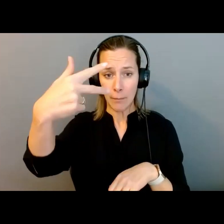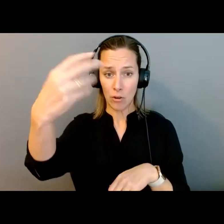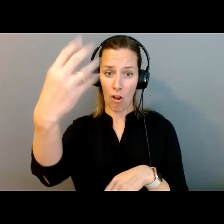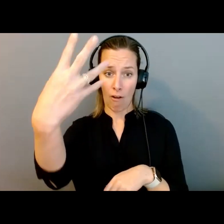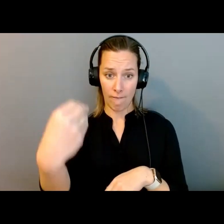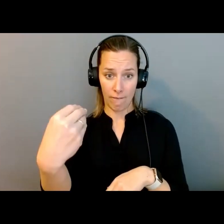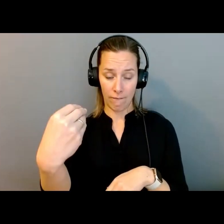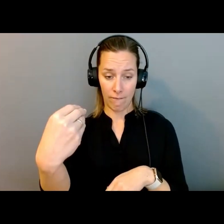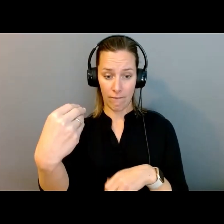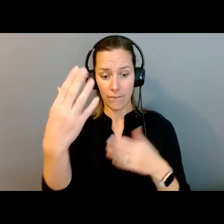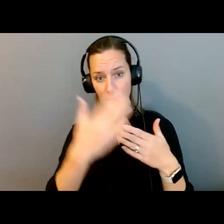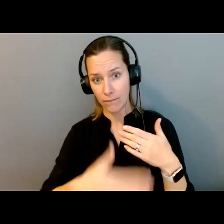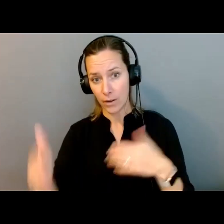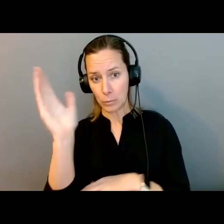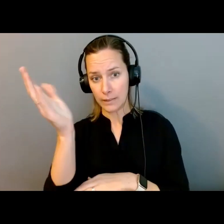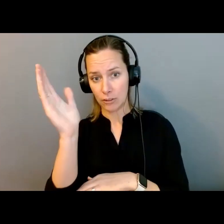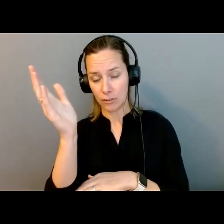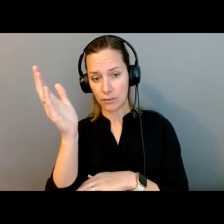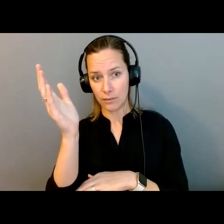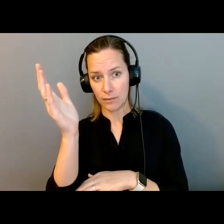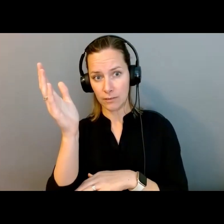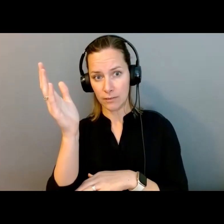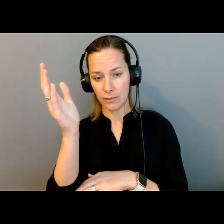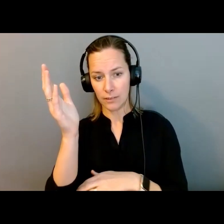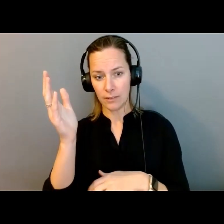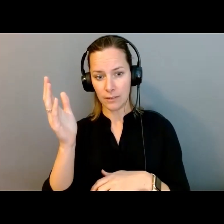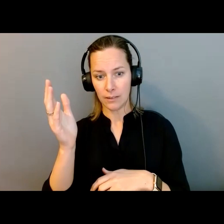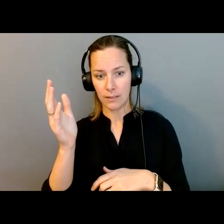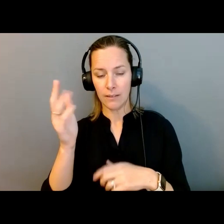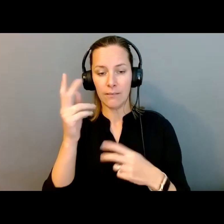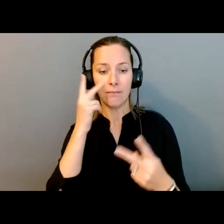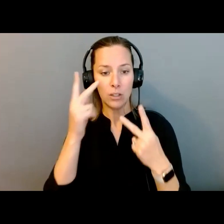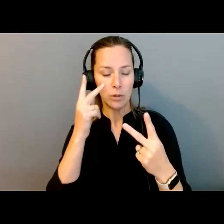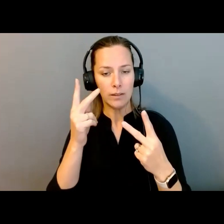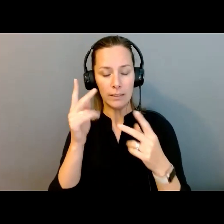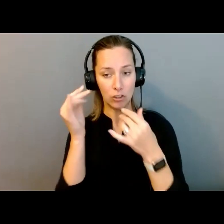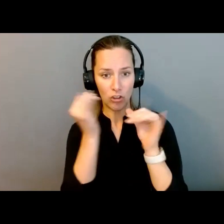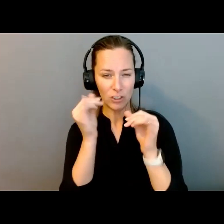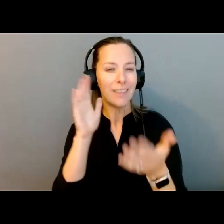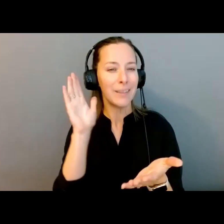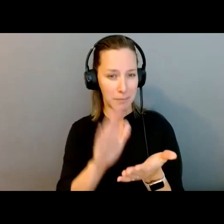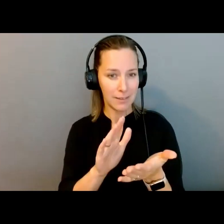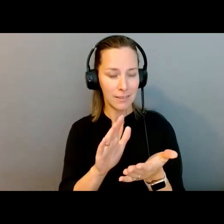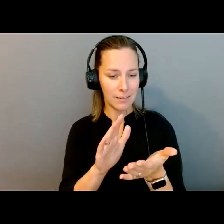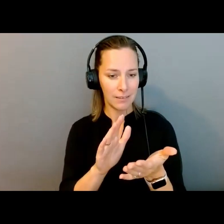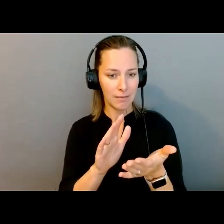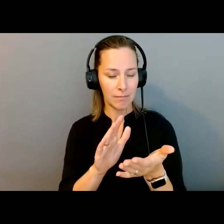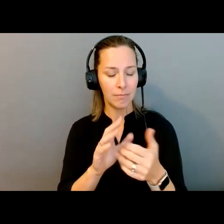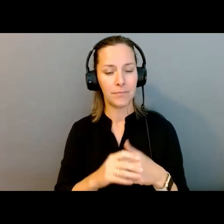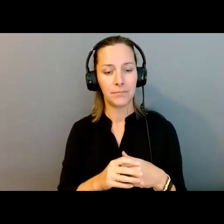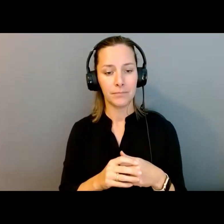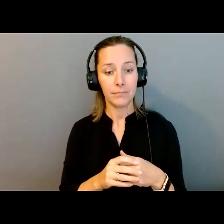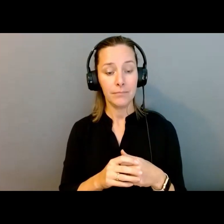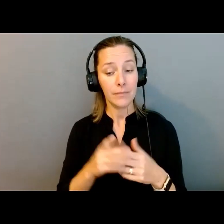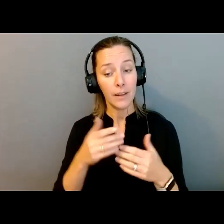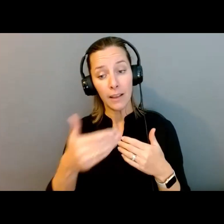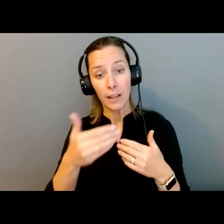of the presentation to limit visual content and when we get to the Q&A, if there's time for it,